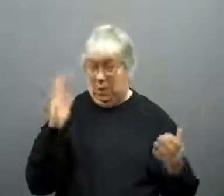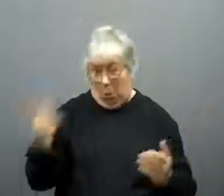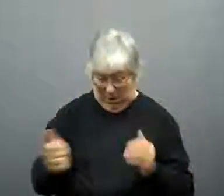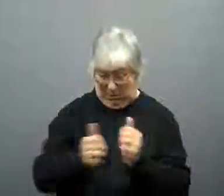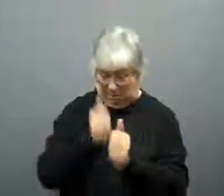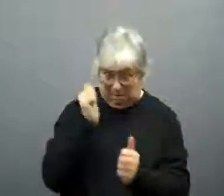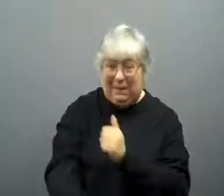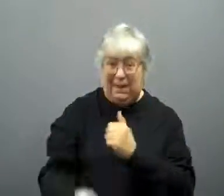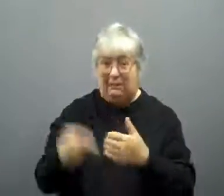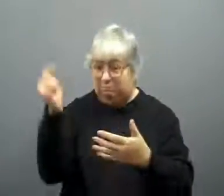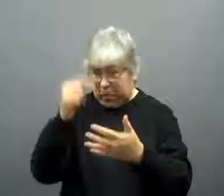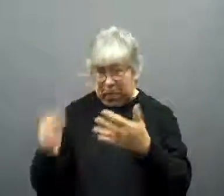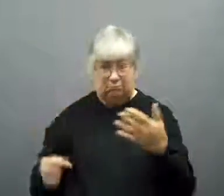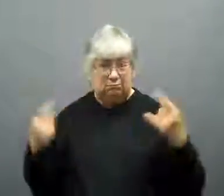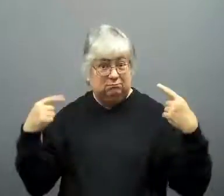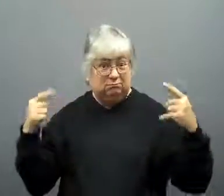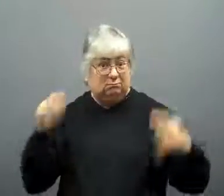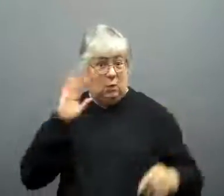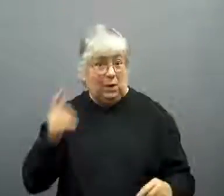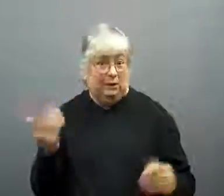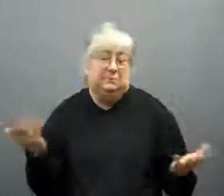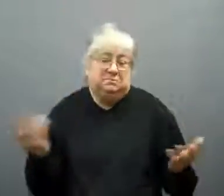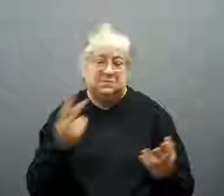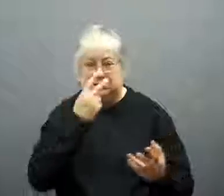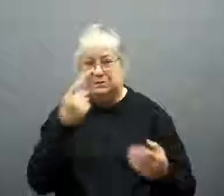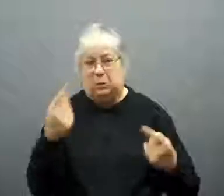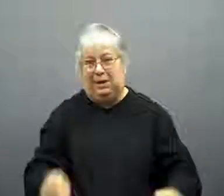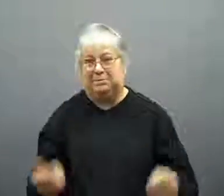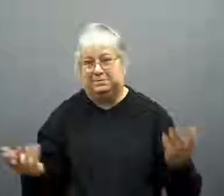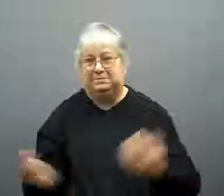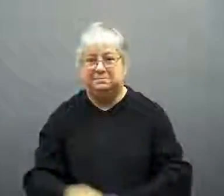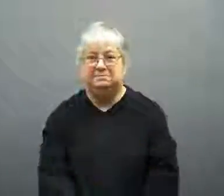Will they pass these proposals? We'll see.